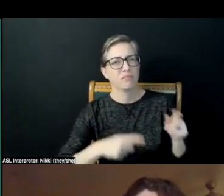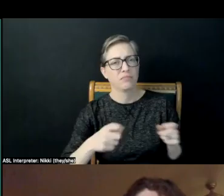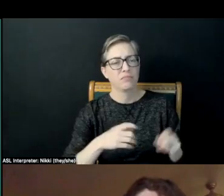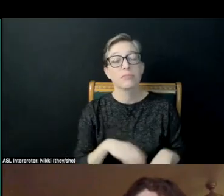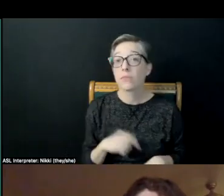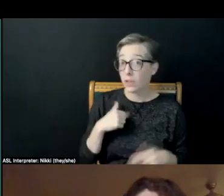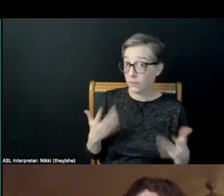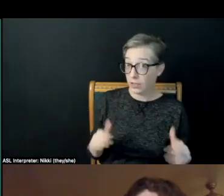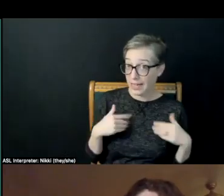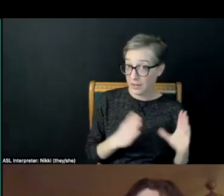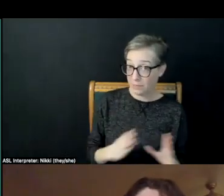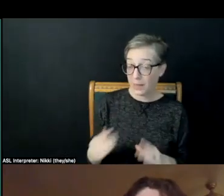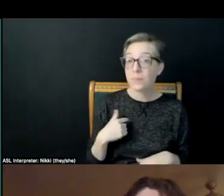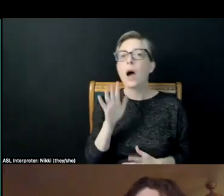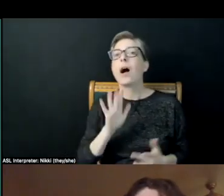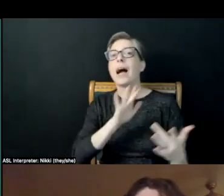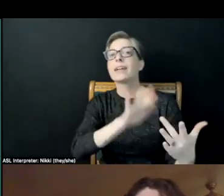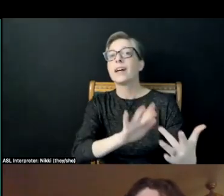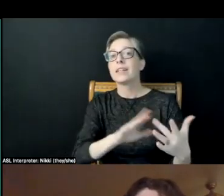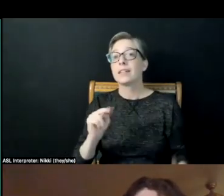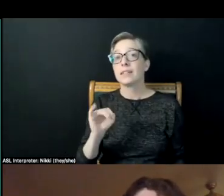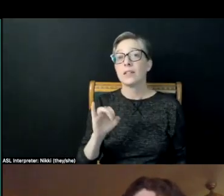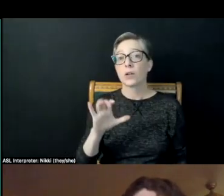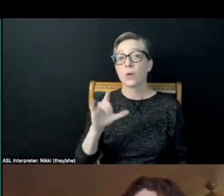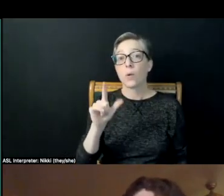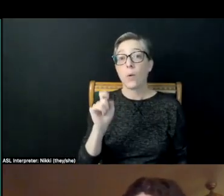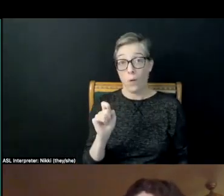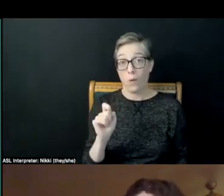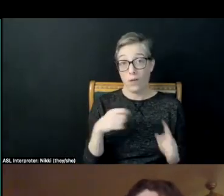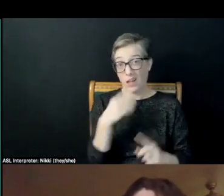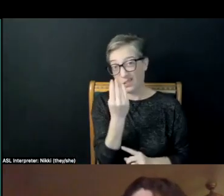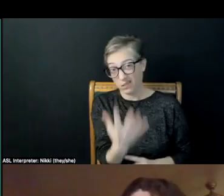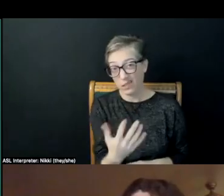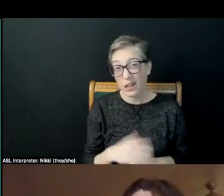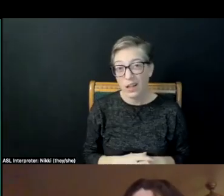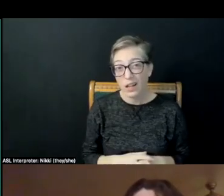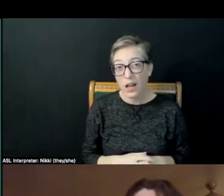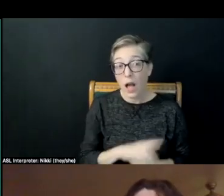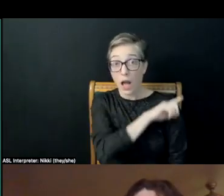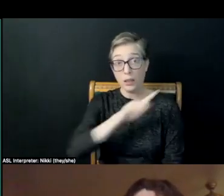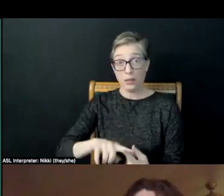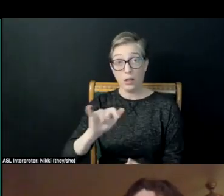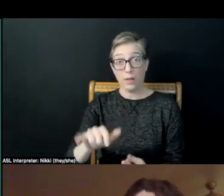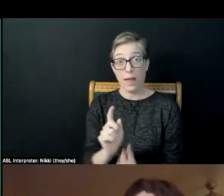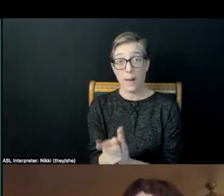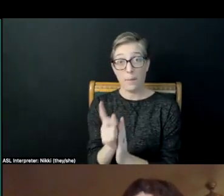I actually told her that up until the moment where I got really scared, I thought I had done everything right.